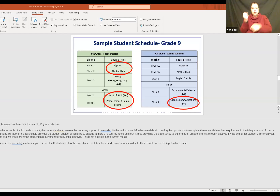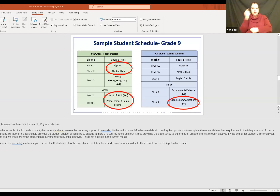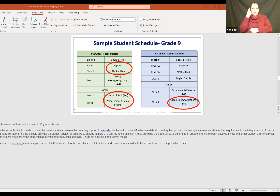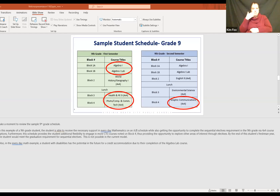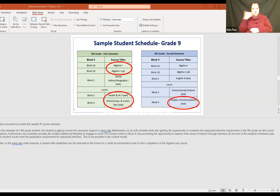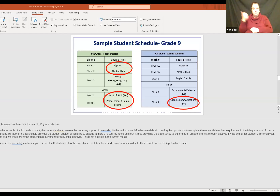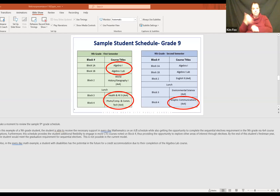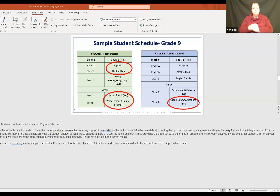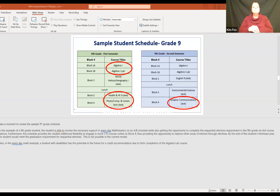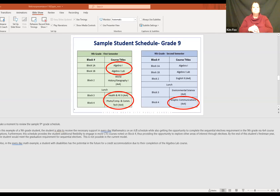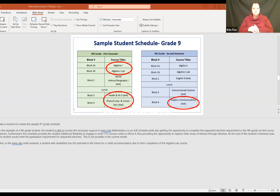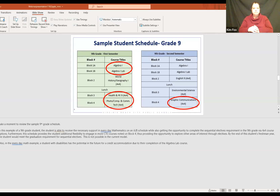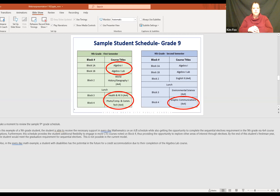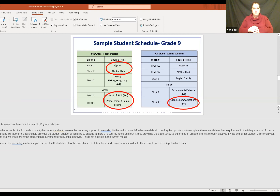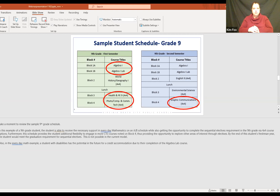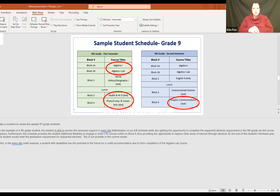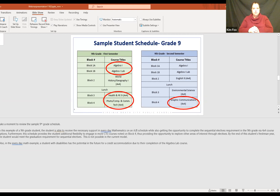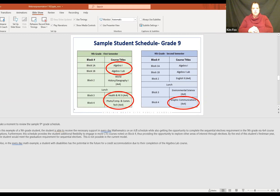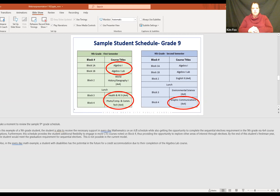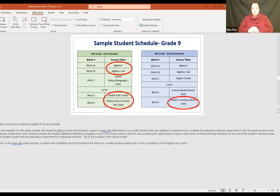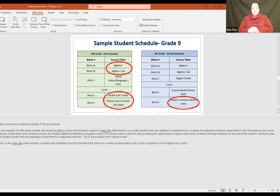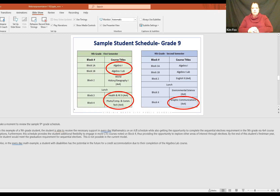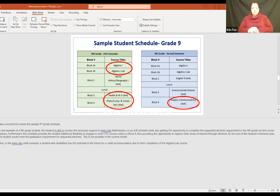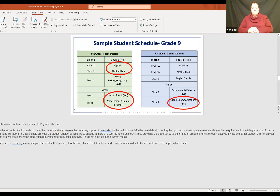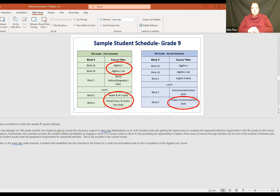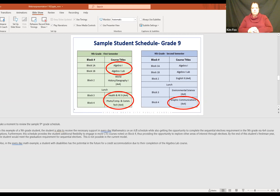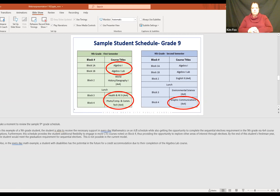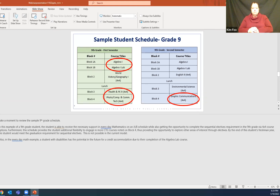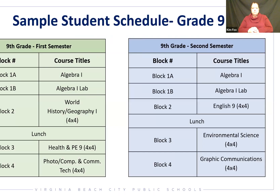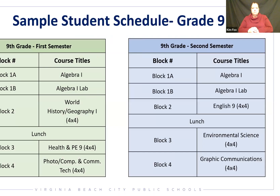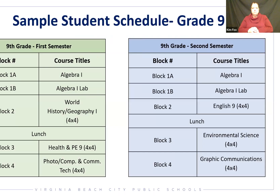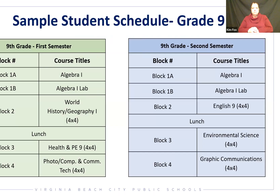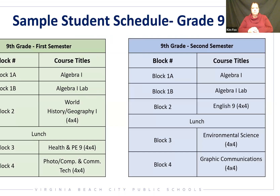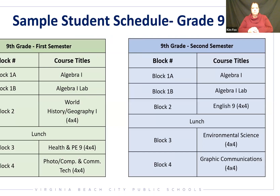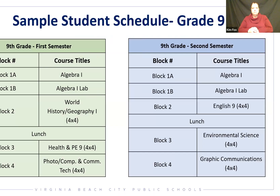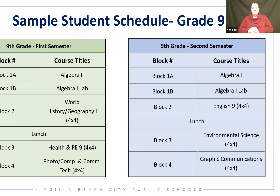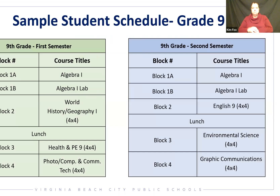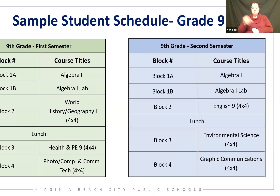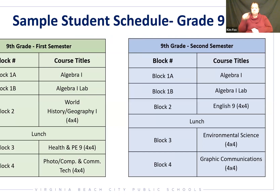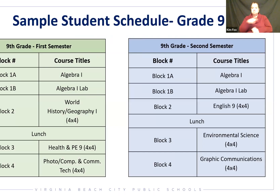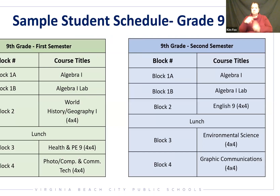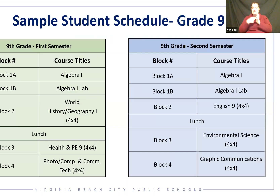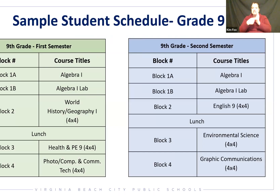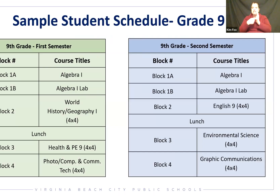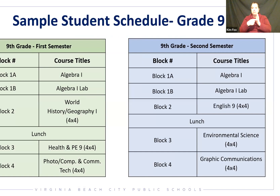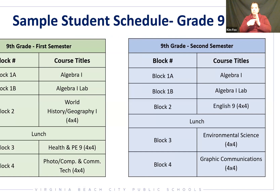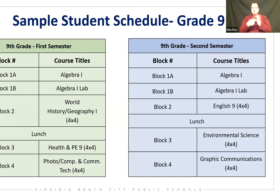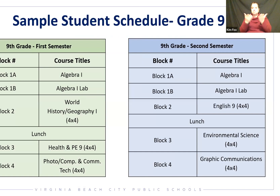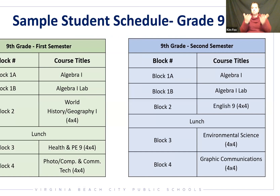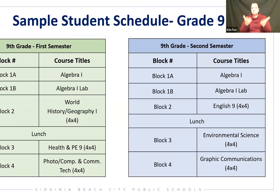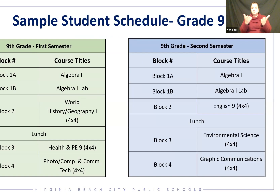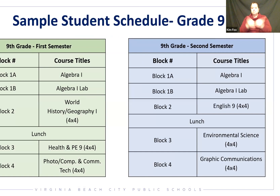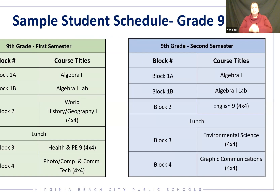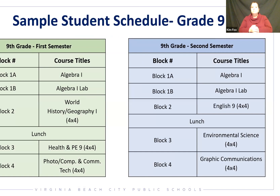absolutely so if you look at this example here here's a prime example of what we would share as a